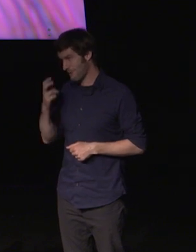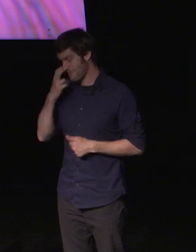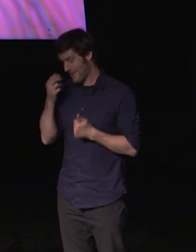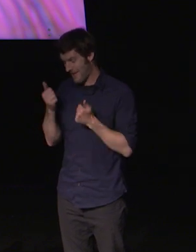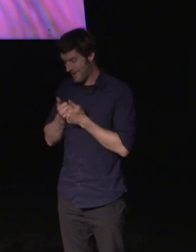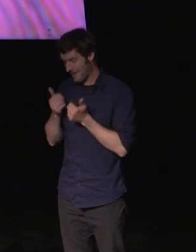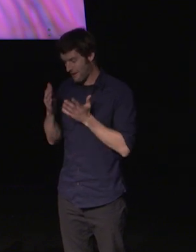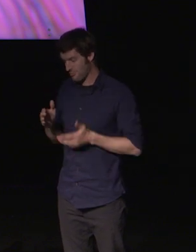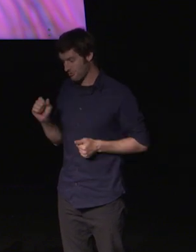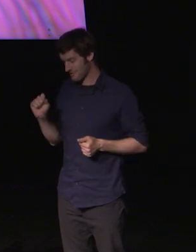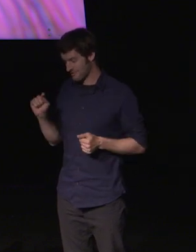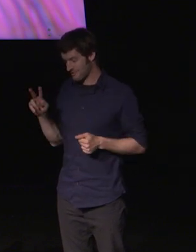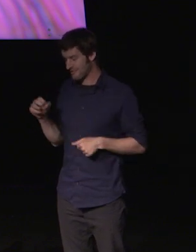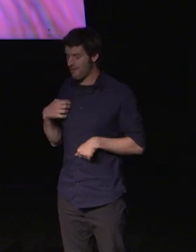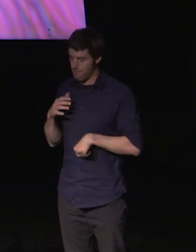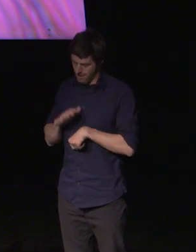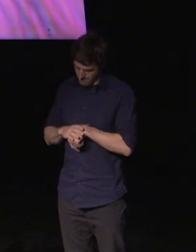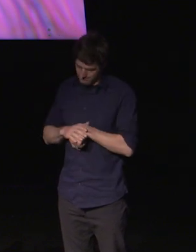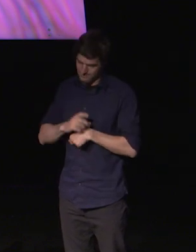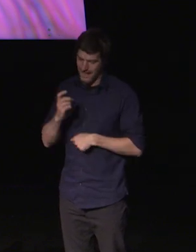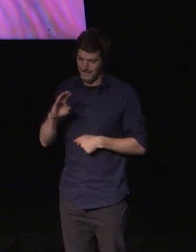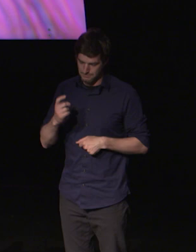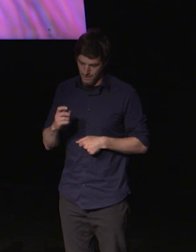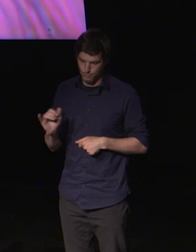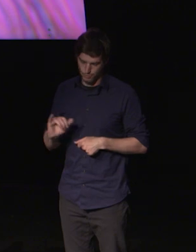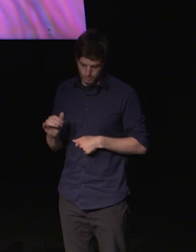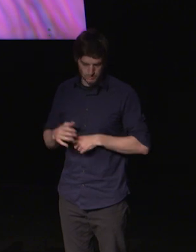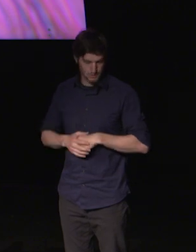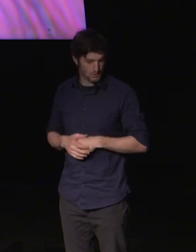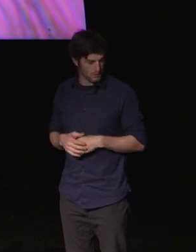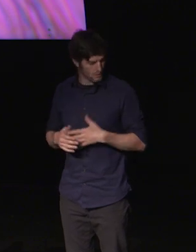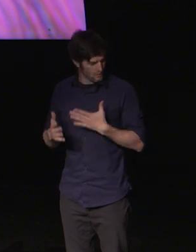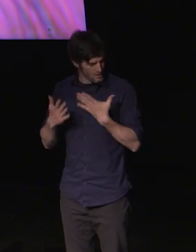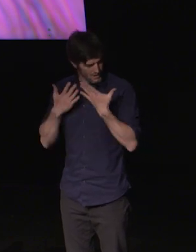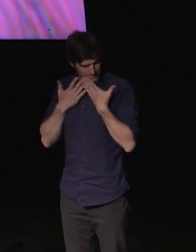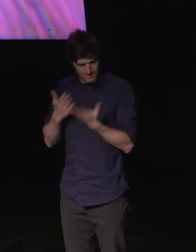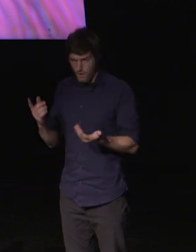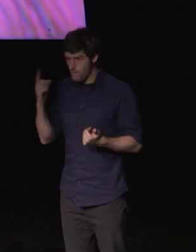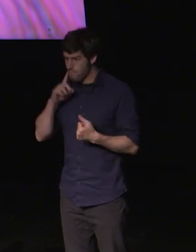That's my ID as well. -Yeah. So thank you guys for being able to join us. And thank you for allowing us to be here.